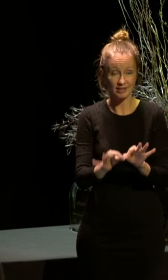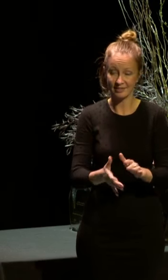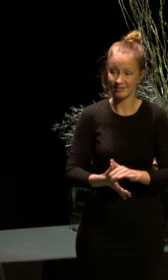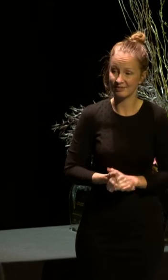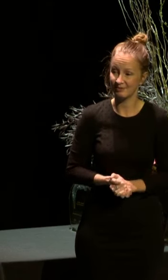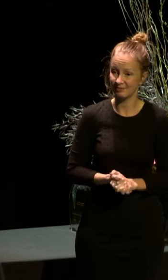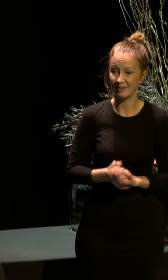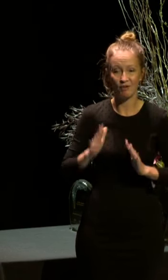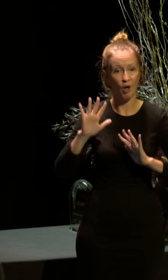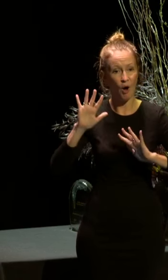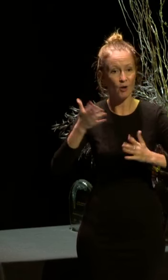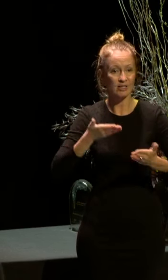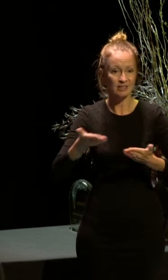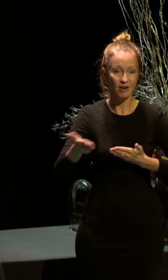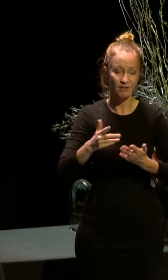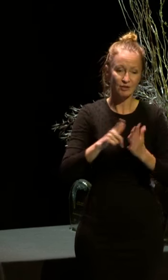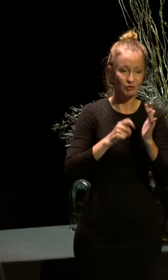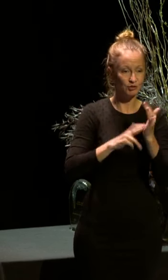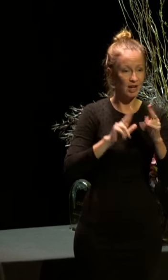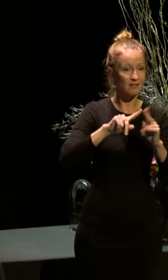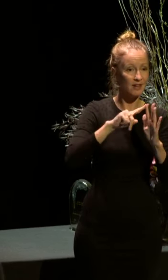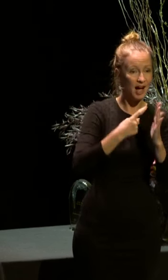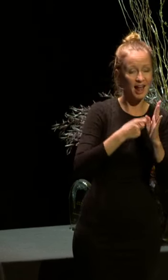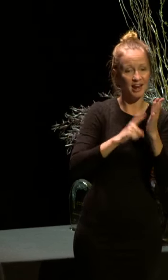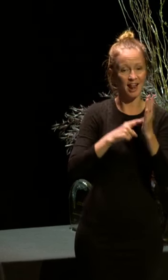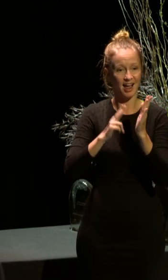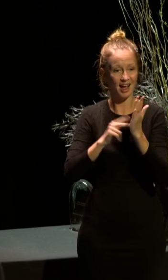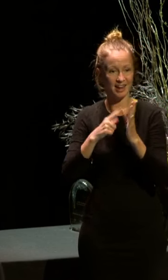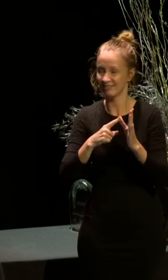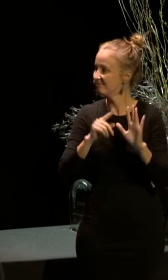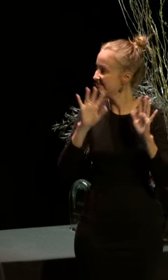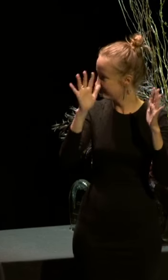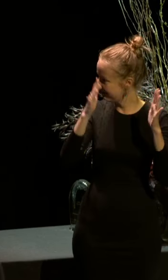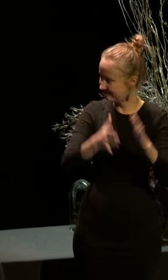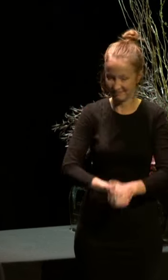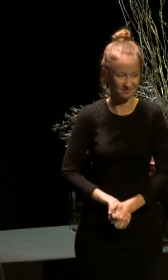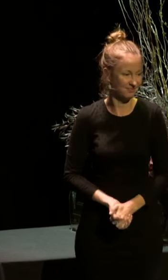for Auslan services, Jennifer Maclaughlan and Alana Wiekart.